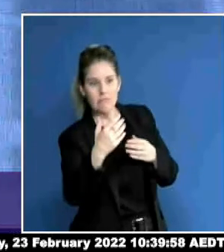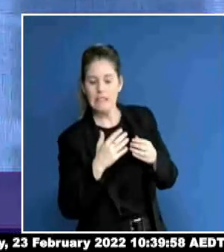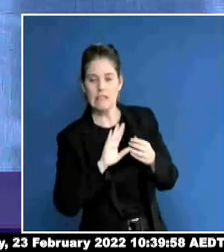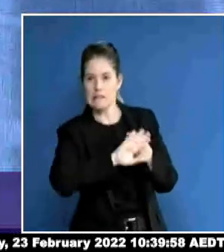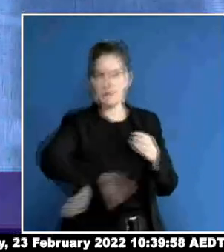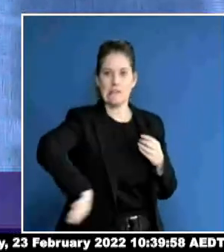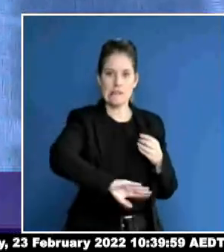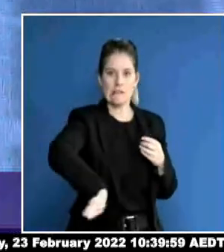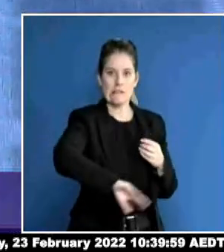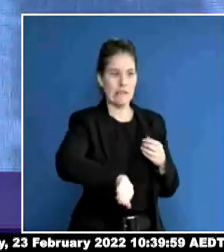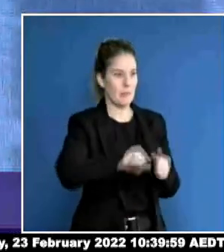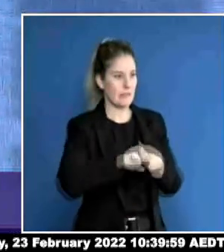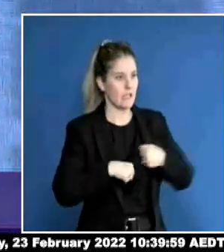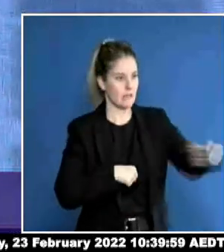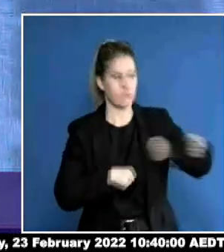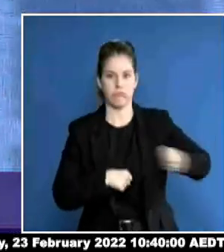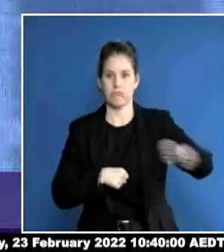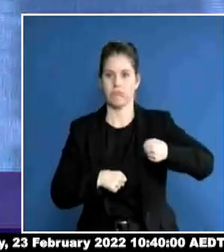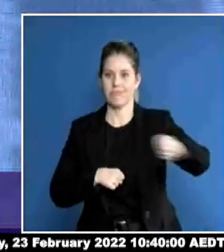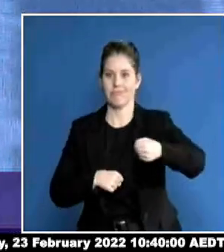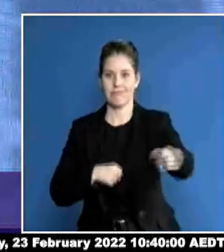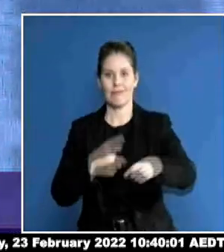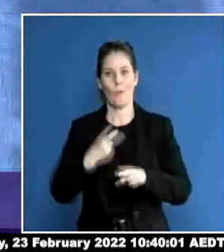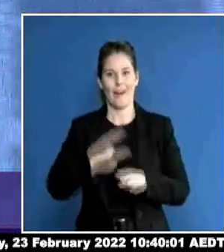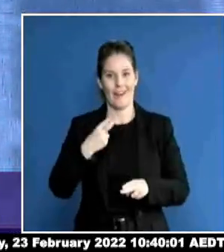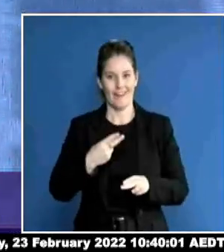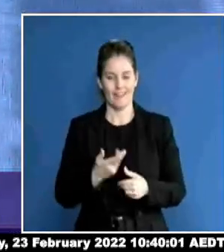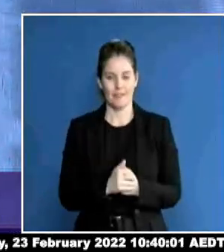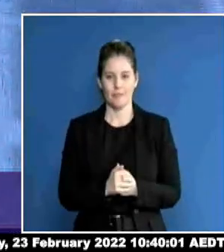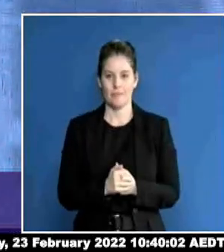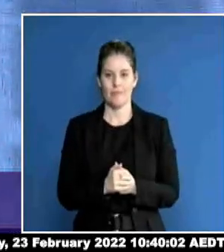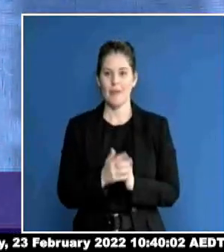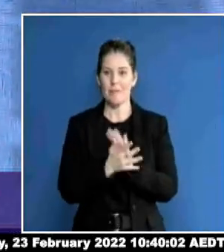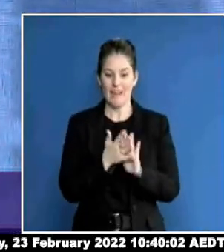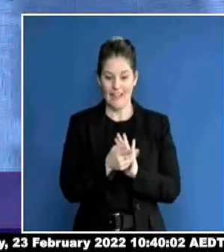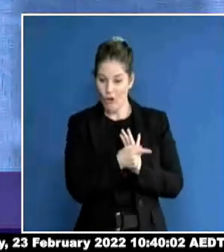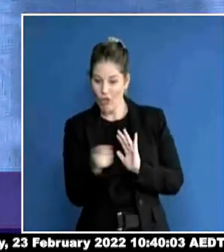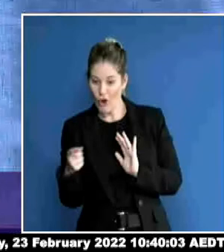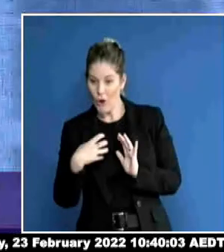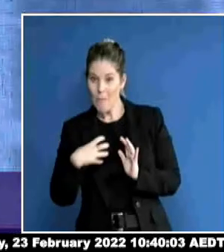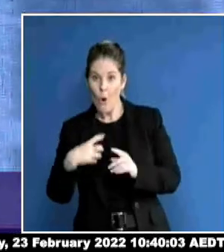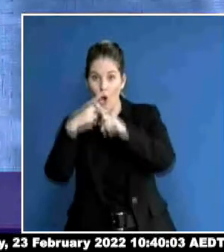with more complex issues who are furthest away from being ready to be placed in